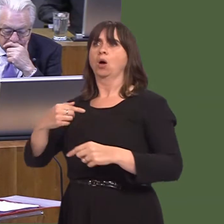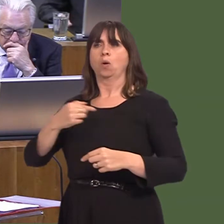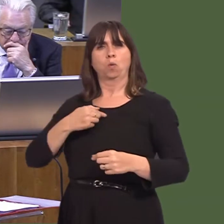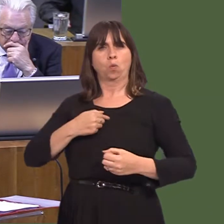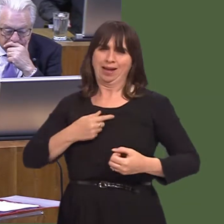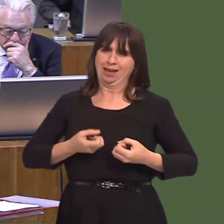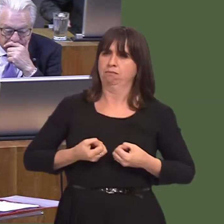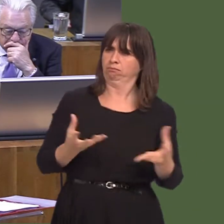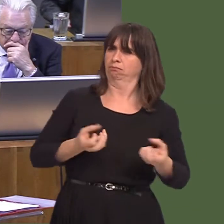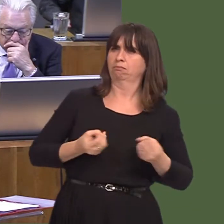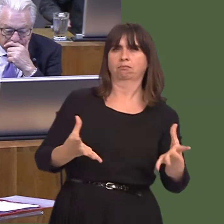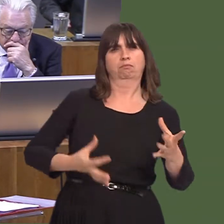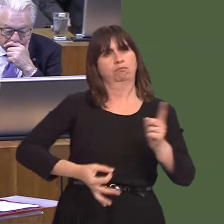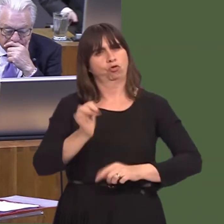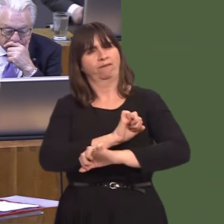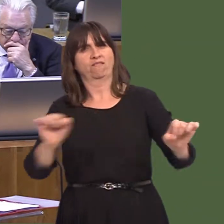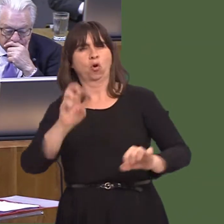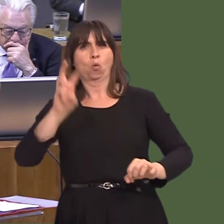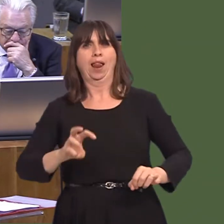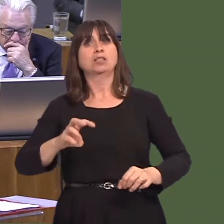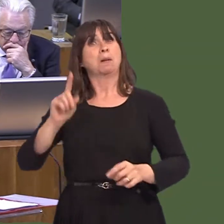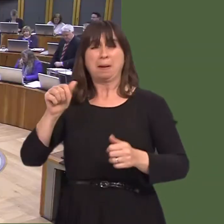And what would make it even better is the election of a Labour Government in Westminster.